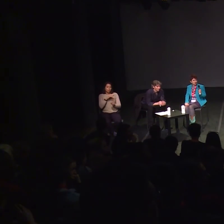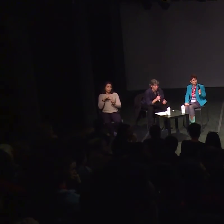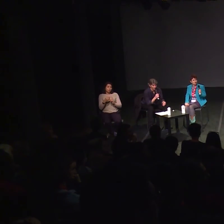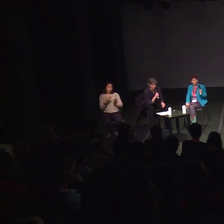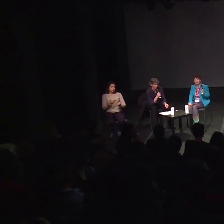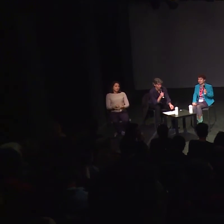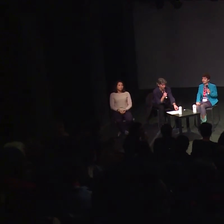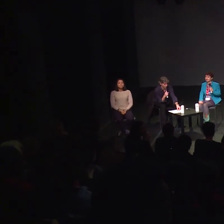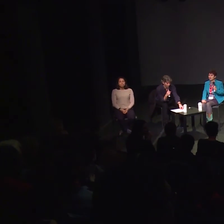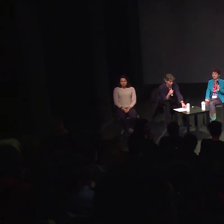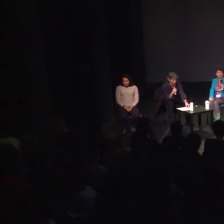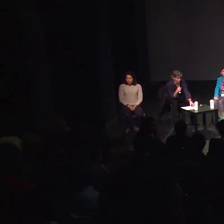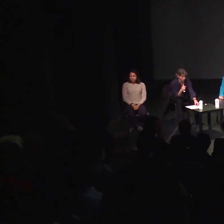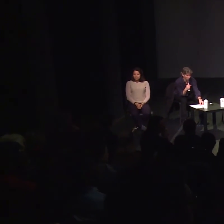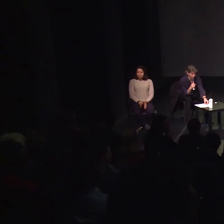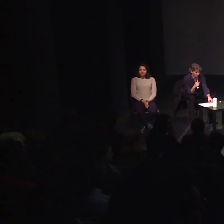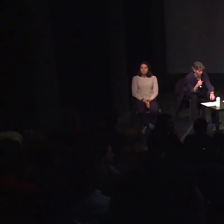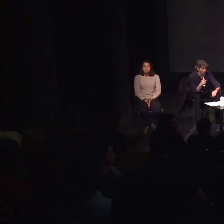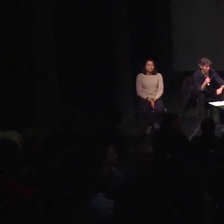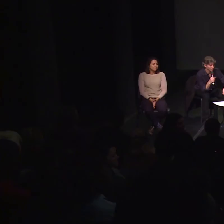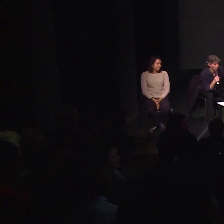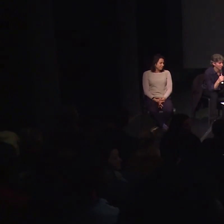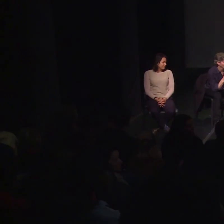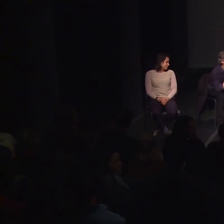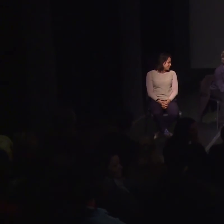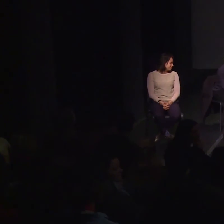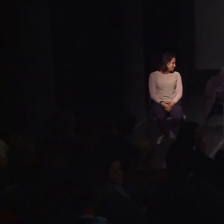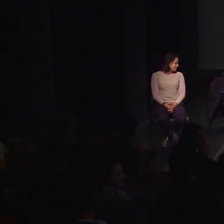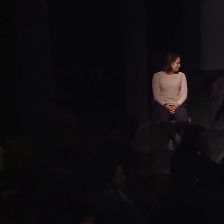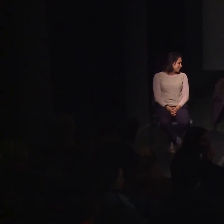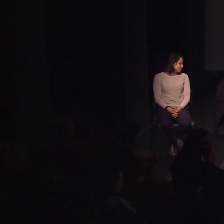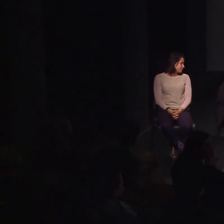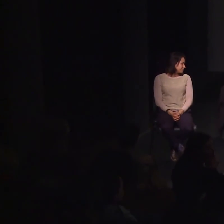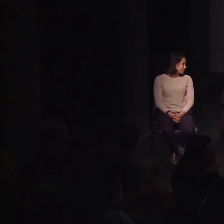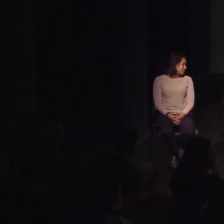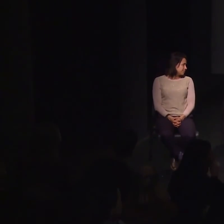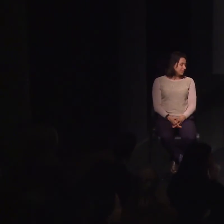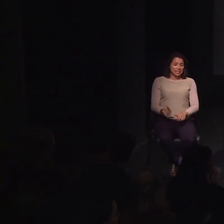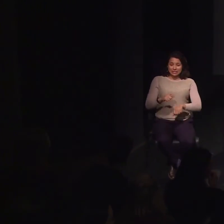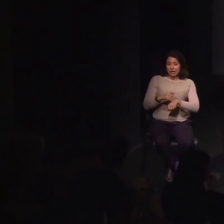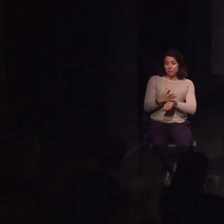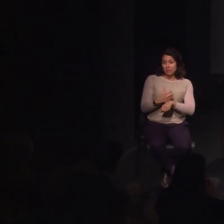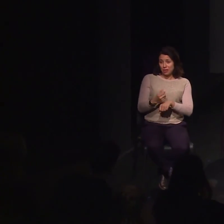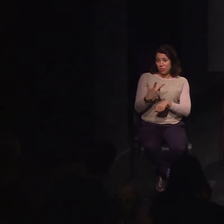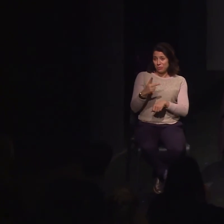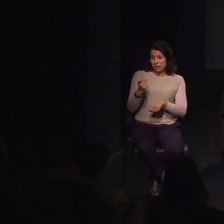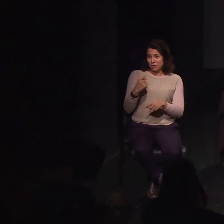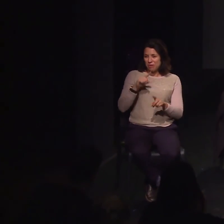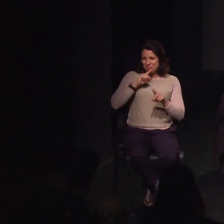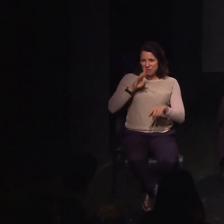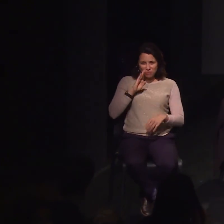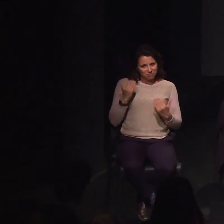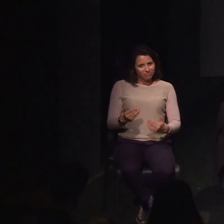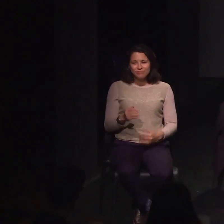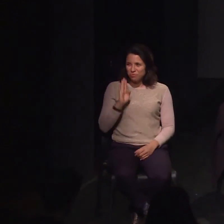Damian: Okay great. So three questions, we’re out of time and we’re going to do this.